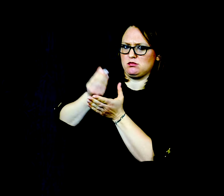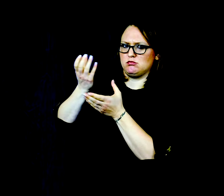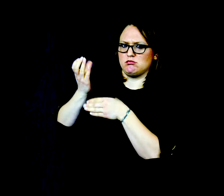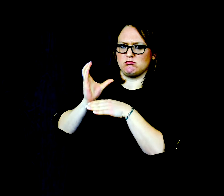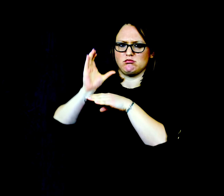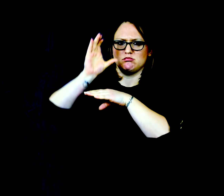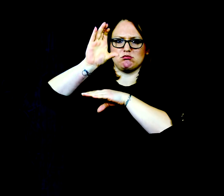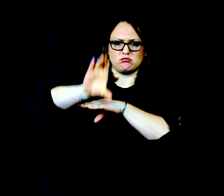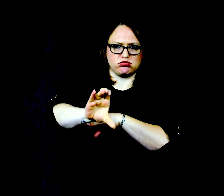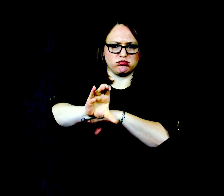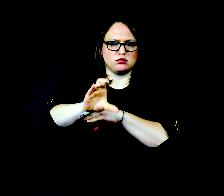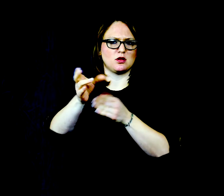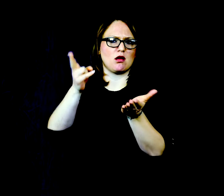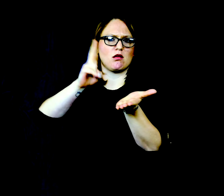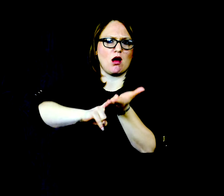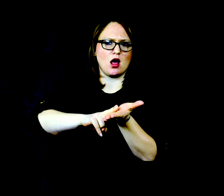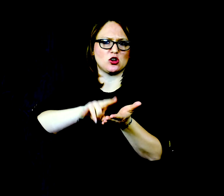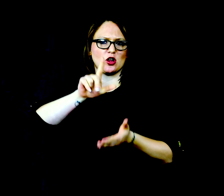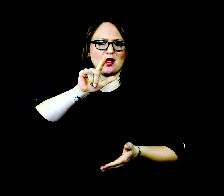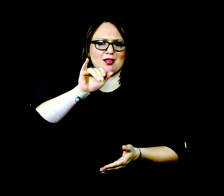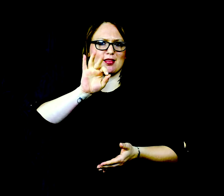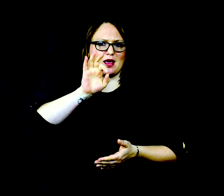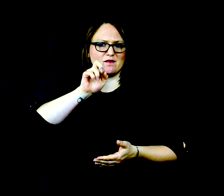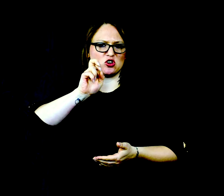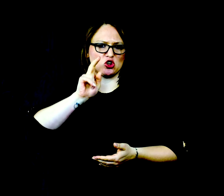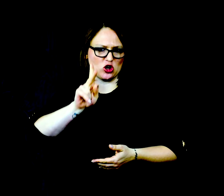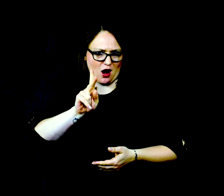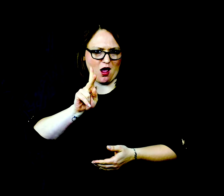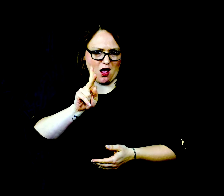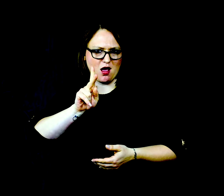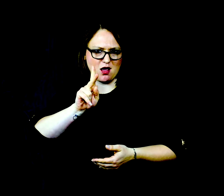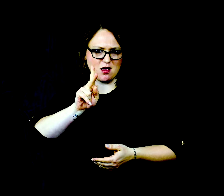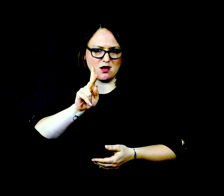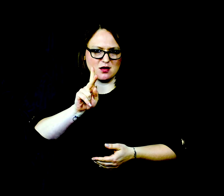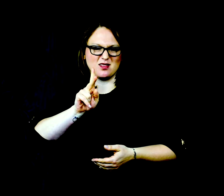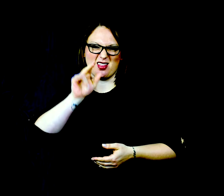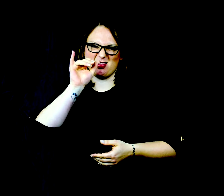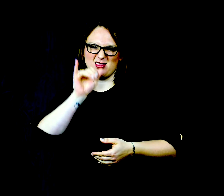funding for the program beginning July 1, 2007 and